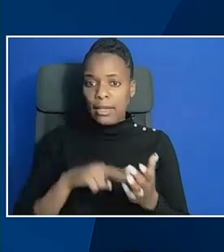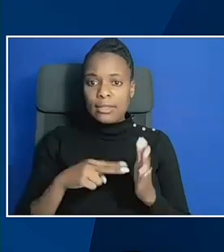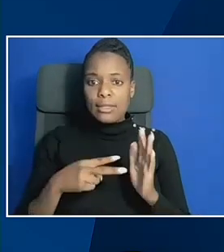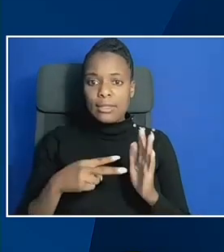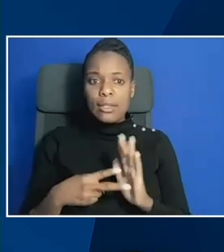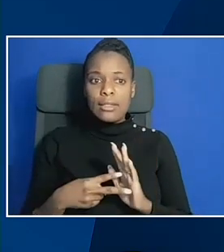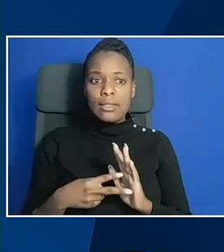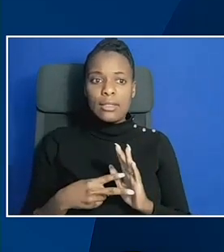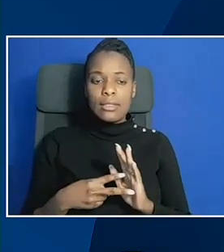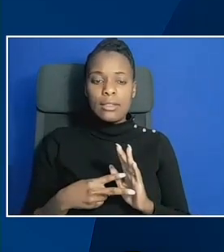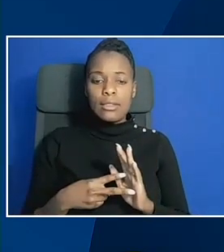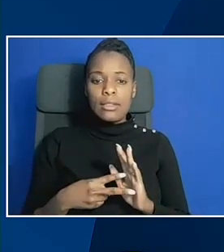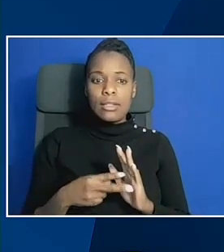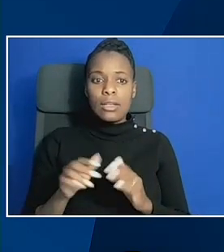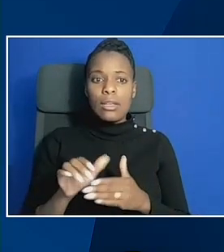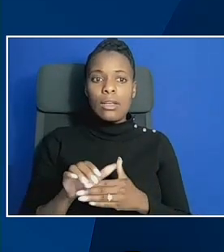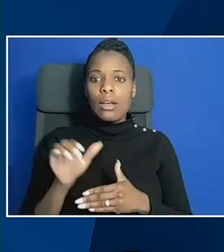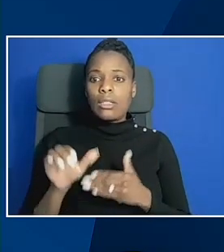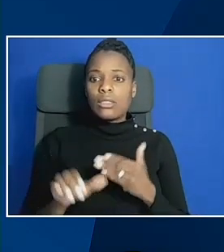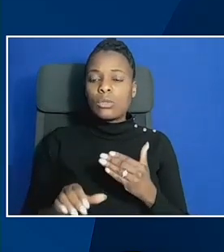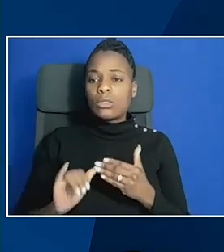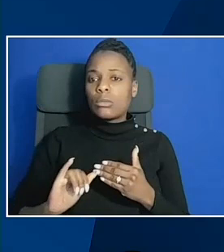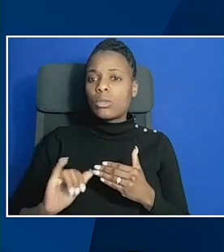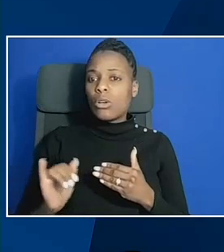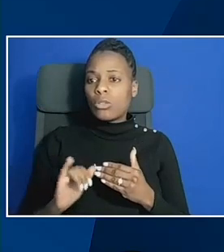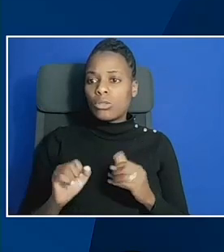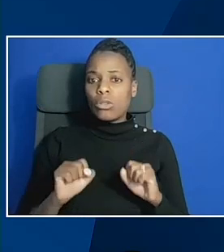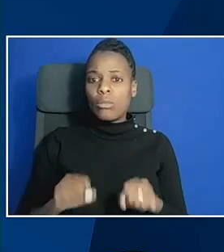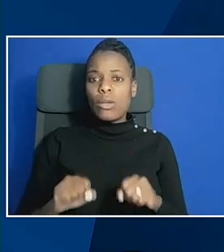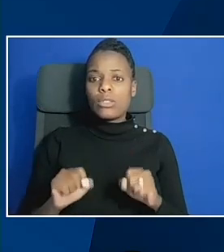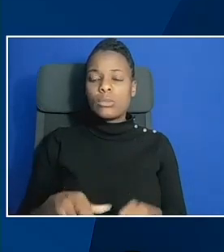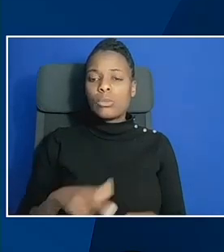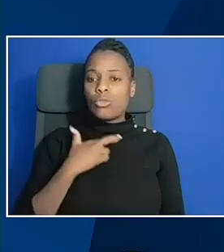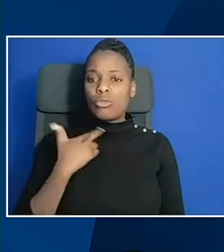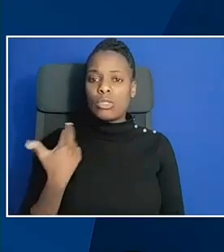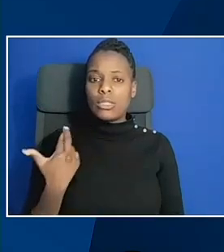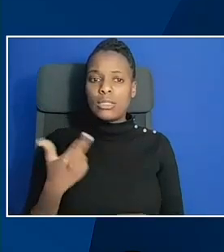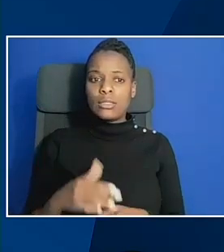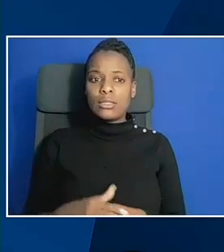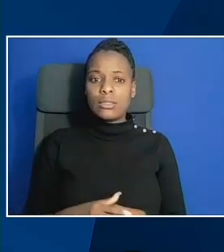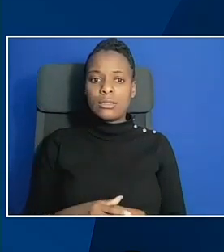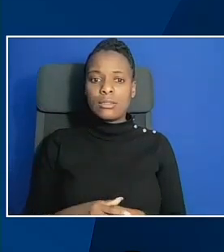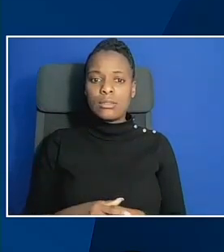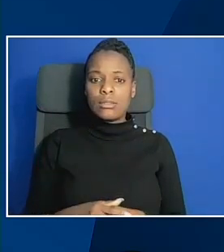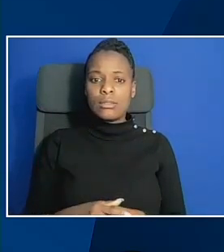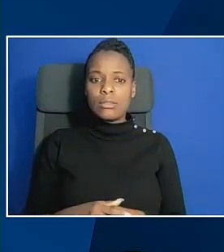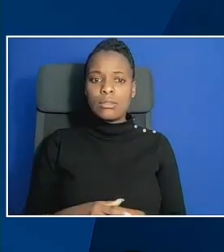consequences and the possible risks. And where [30 seconds] would. Thank you.